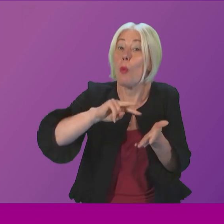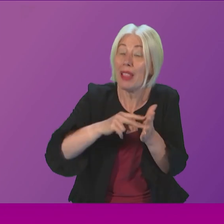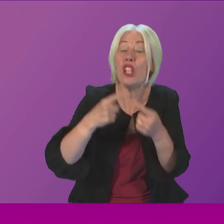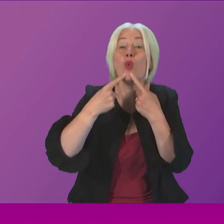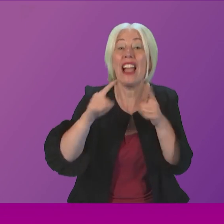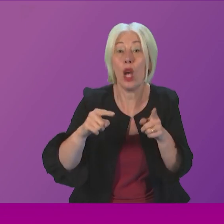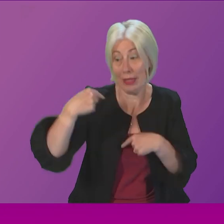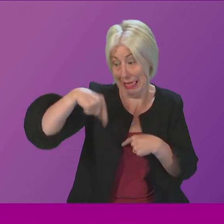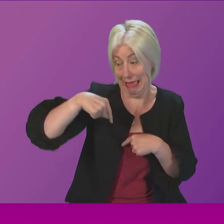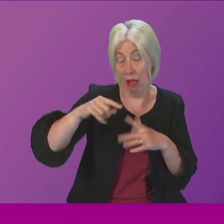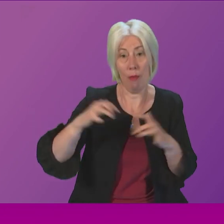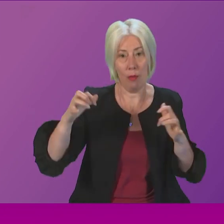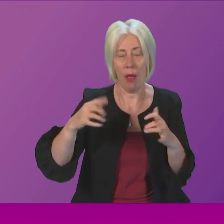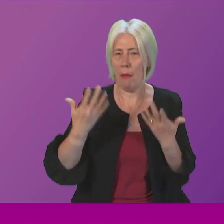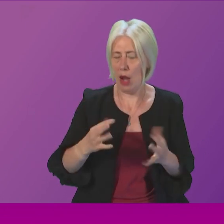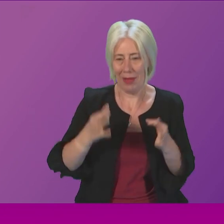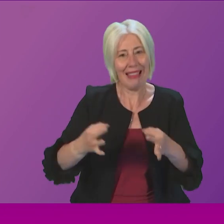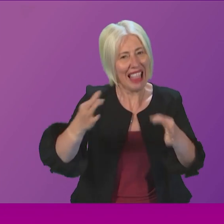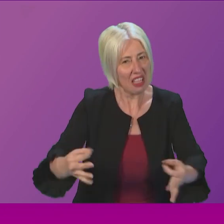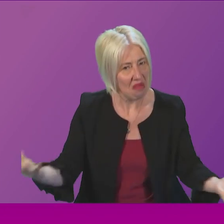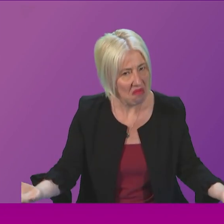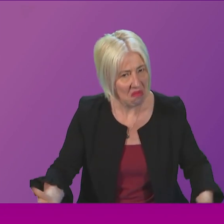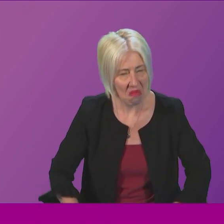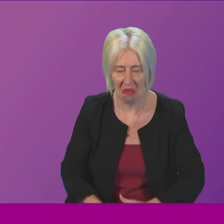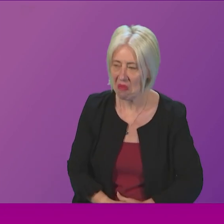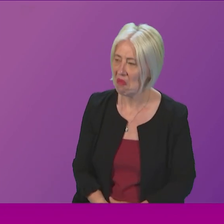seems to be delayed for months?